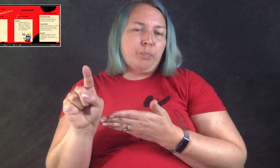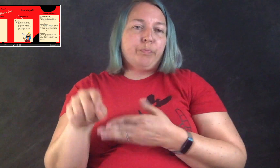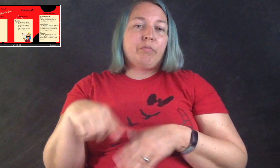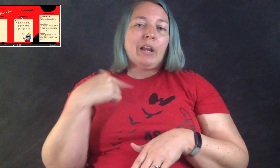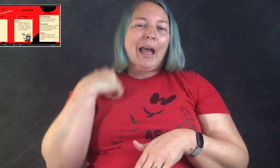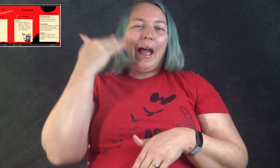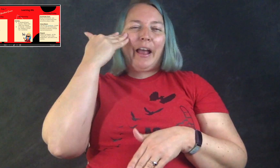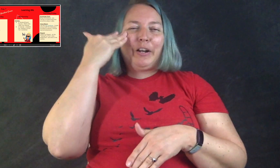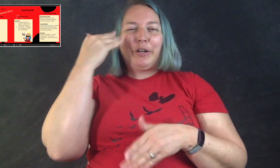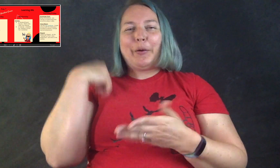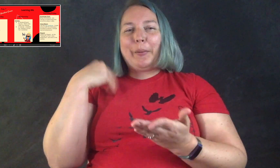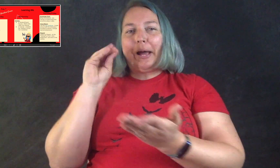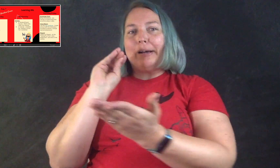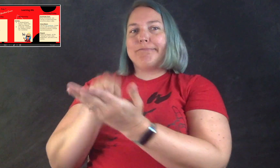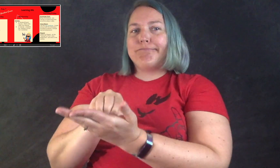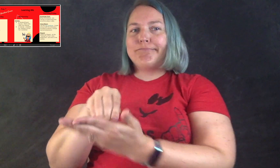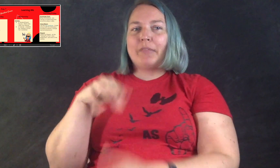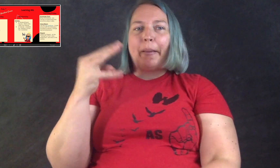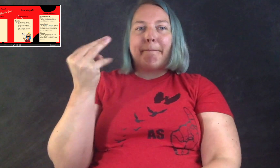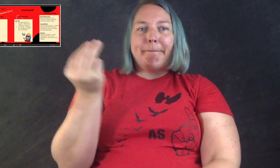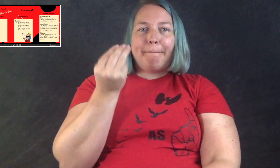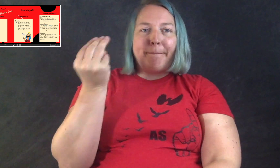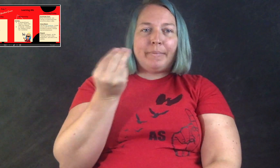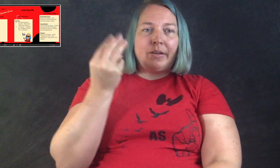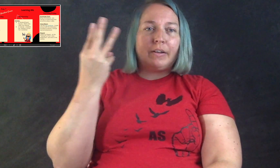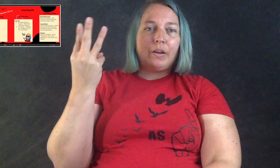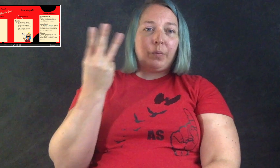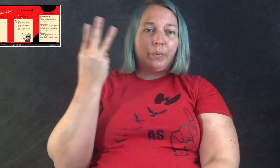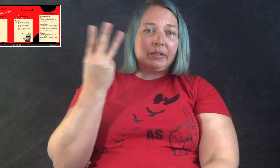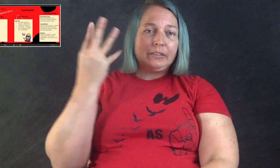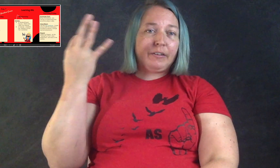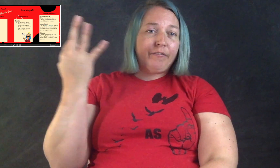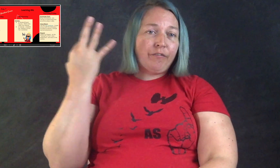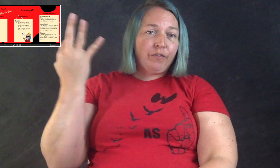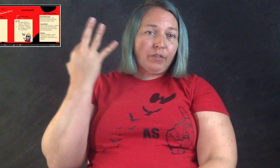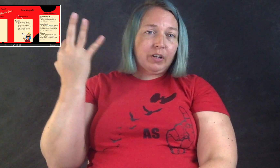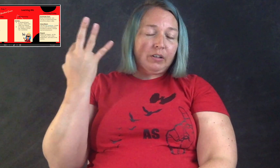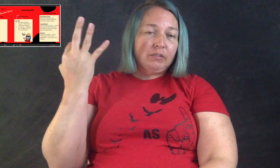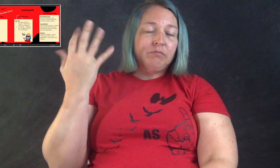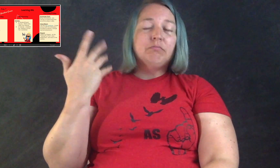I know I put down Monday, Wednesday, Friday for this week.